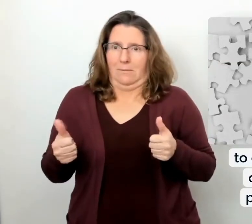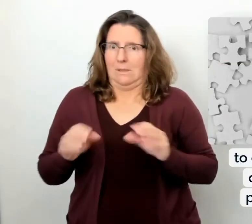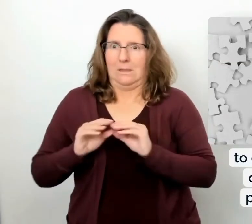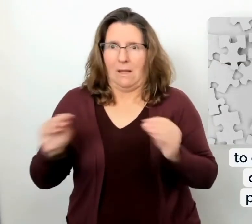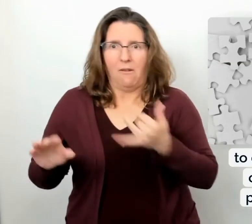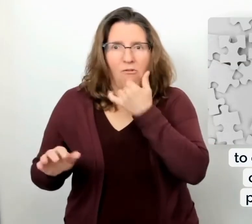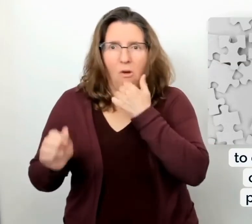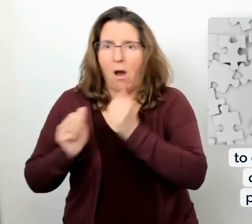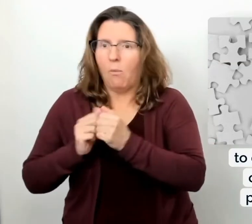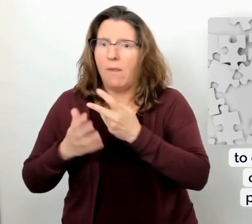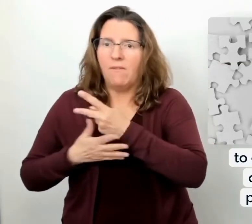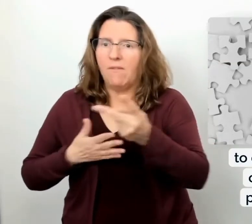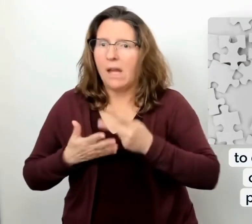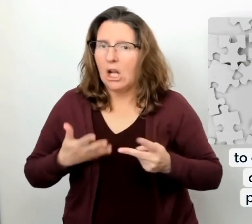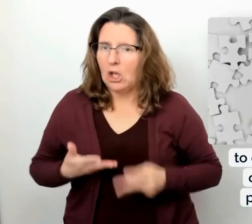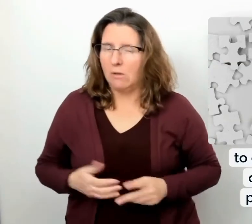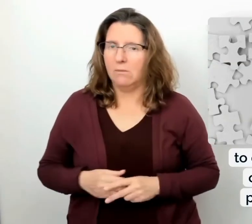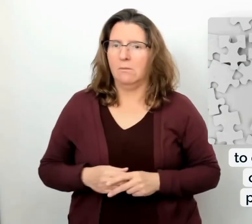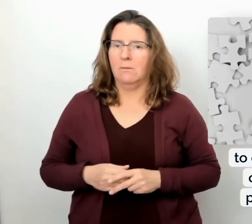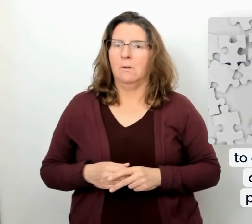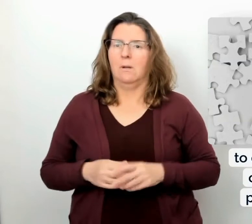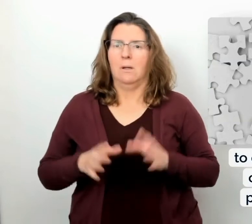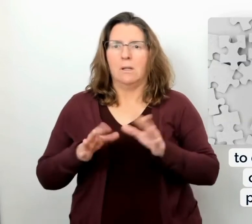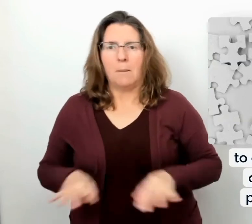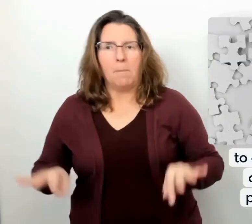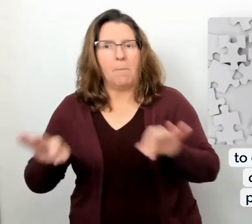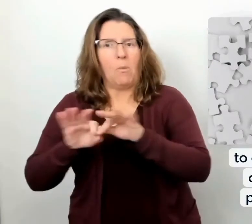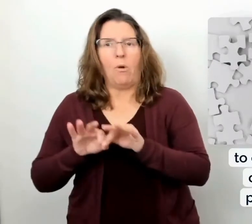. . . the more often that cycle repeats the better!